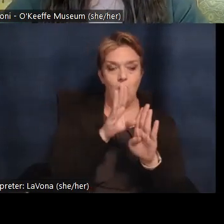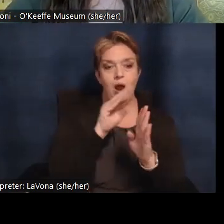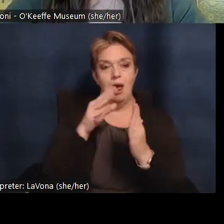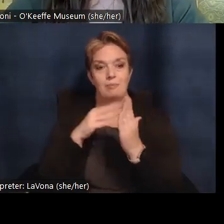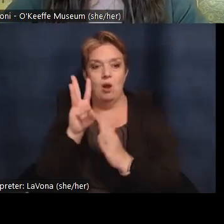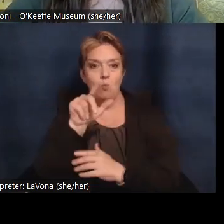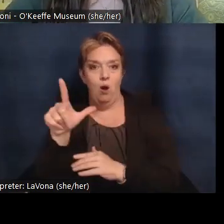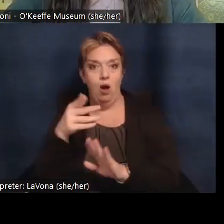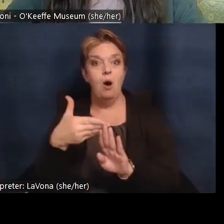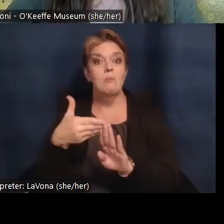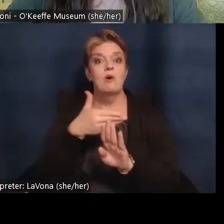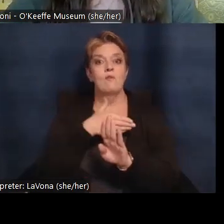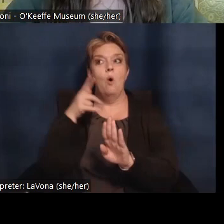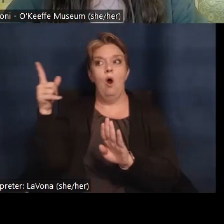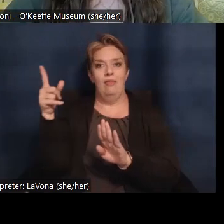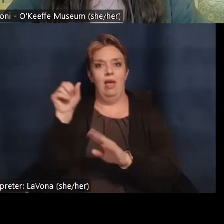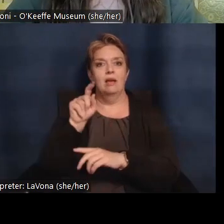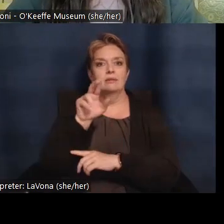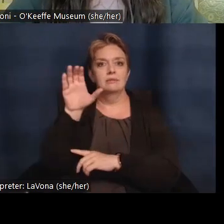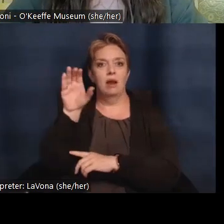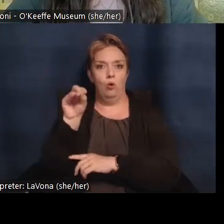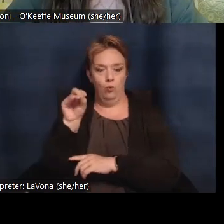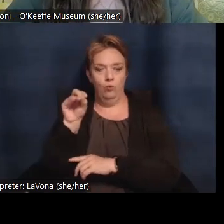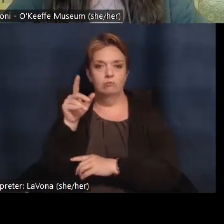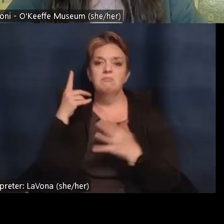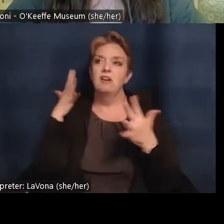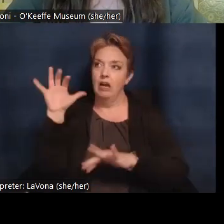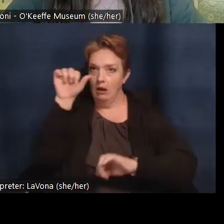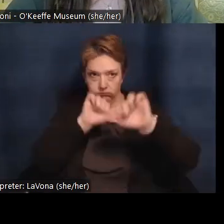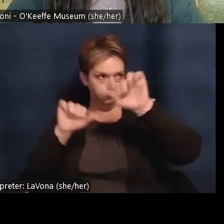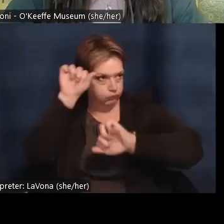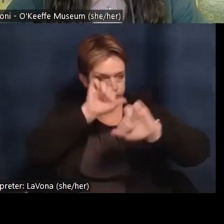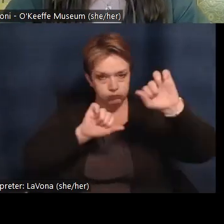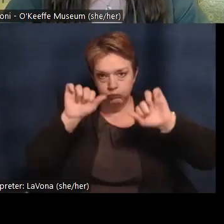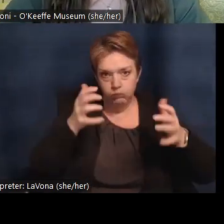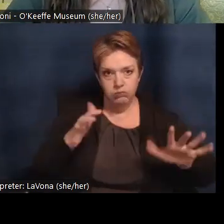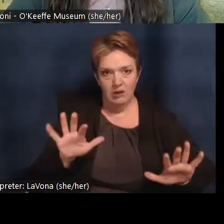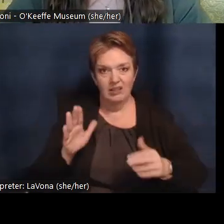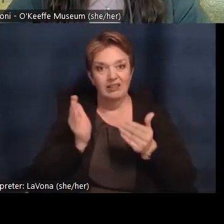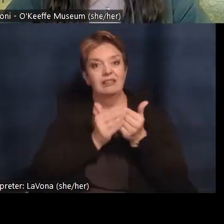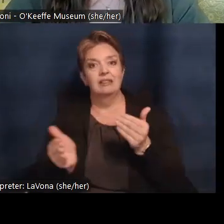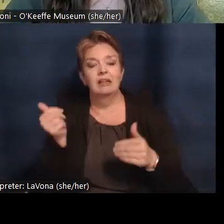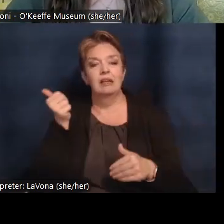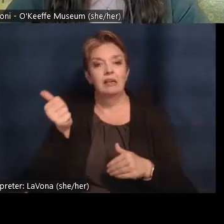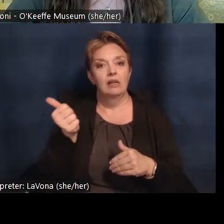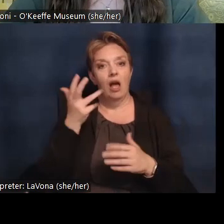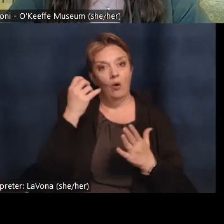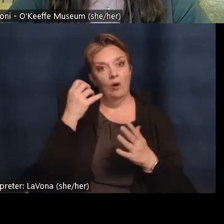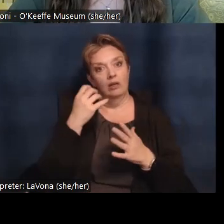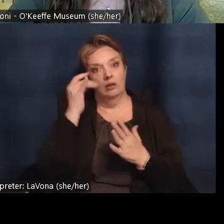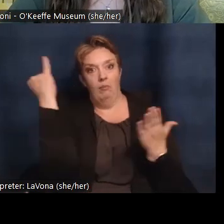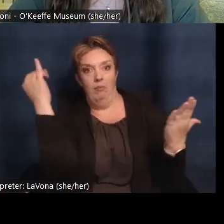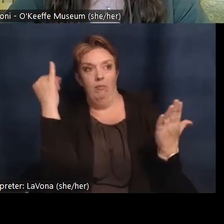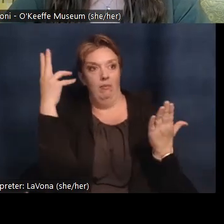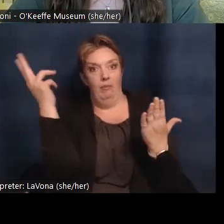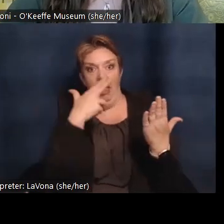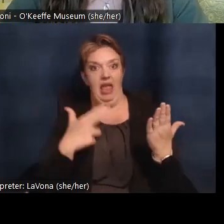and once the cement stucco was applied, O’Keeffe was actually much less interested in creating artworks about this wall.